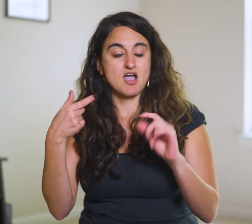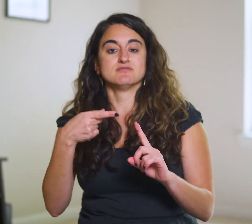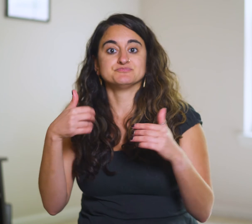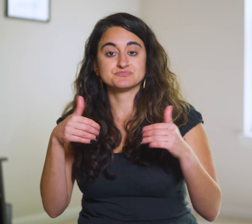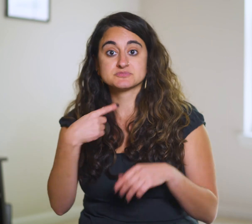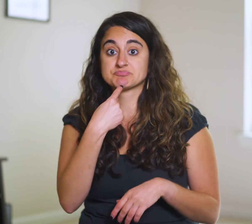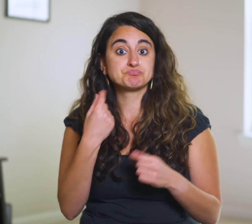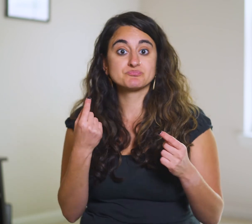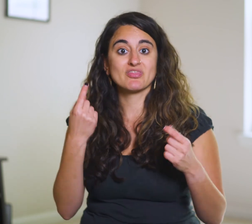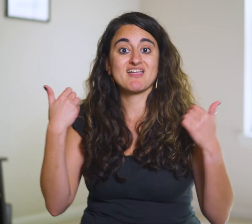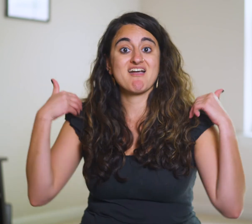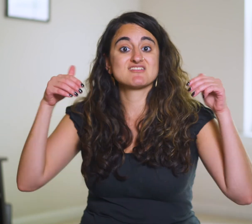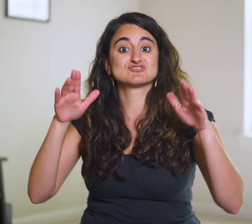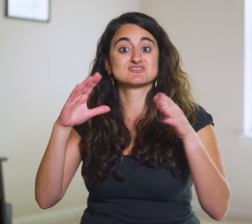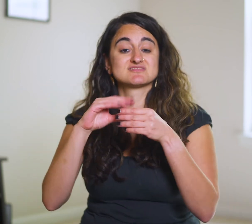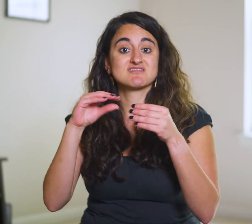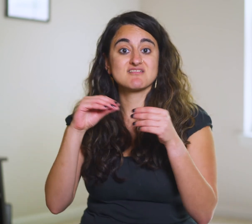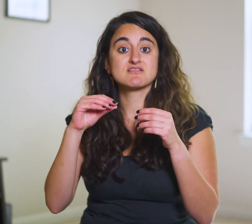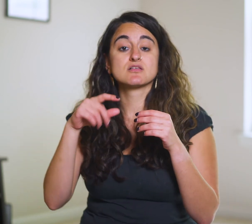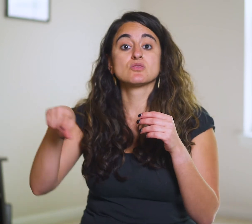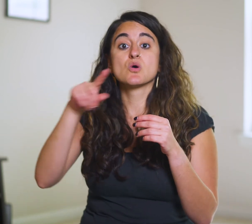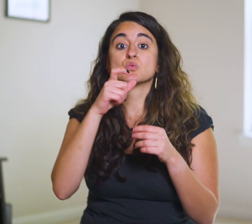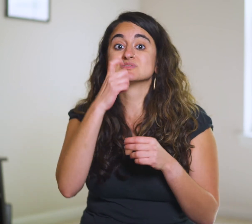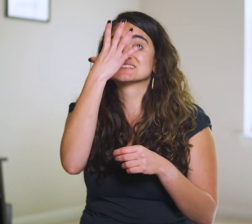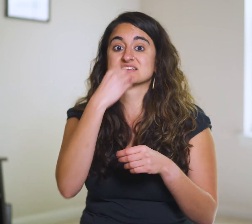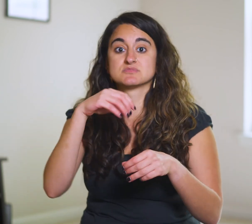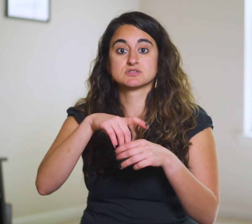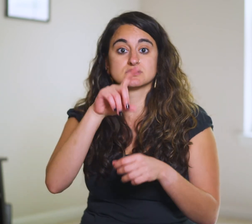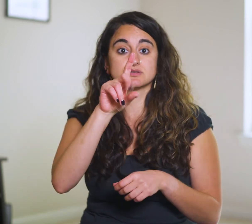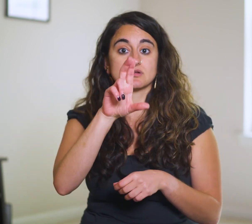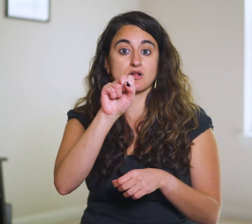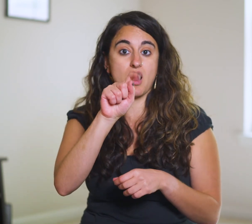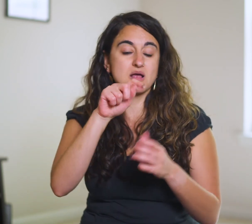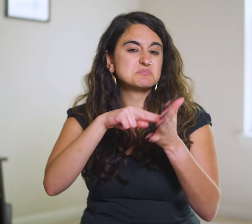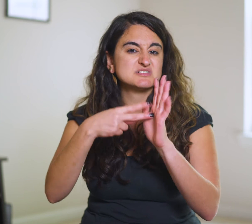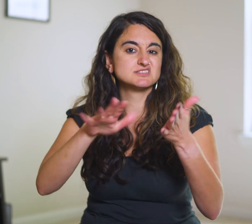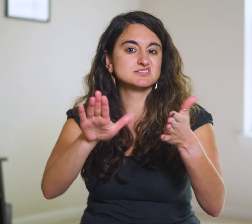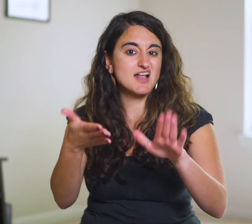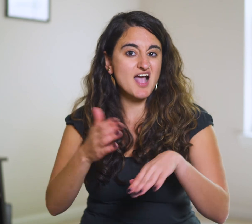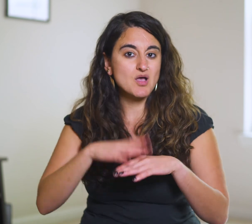Here, the angel says those who sleep in the dust (that is, the dead)